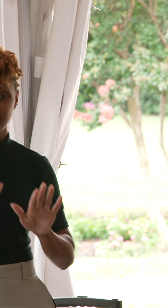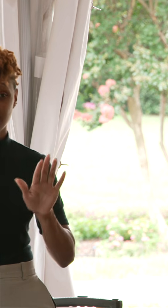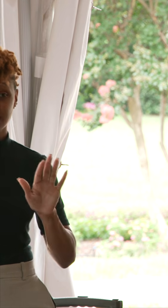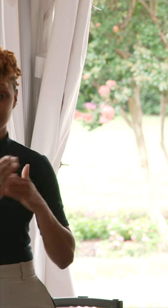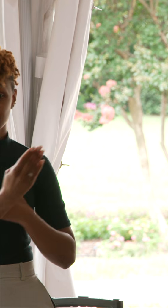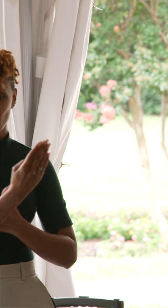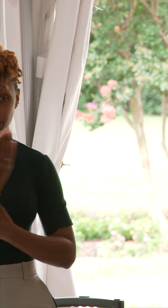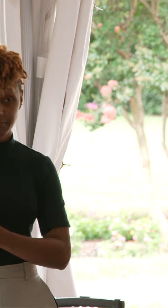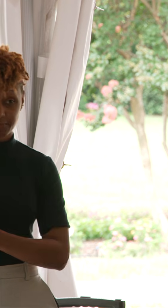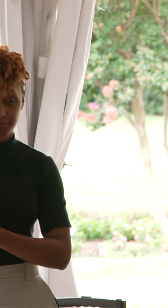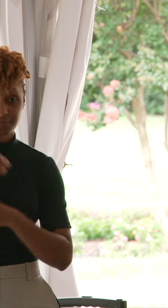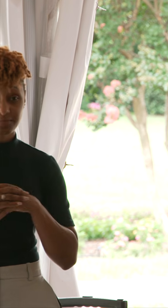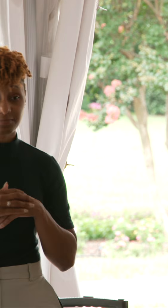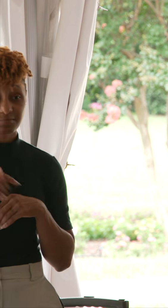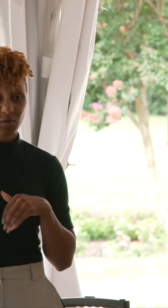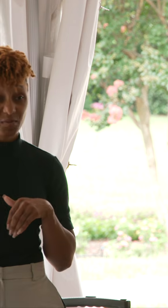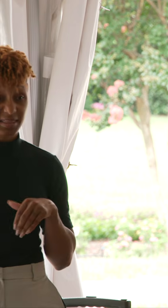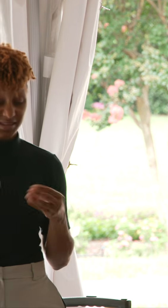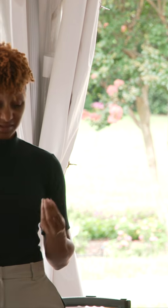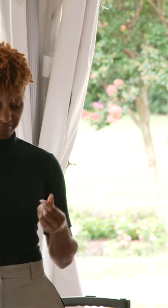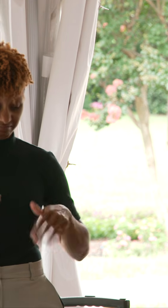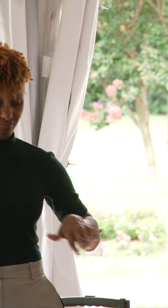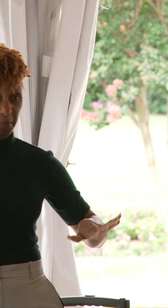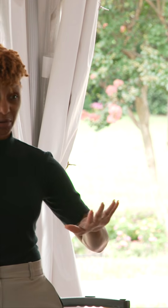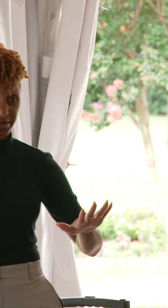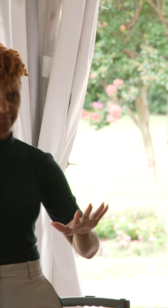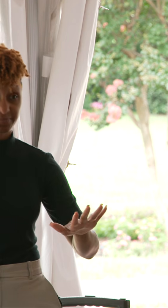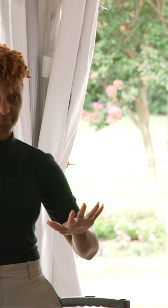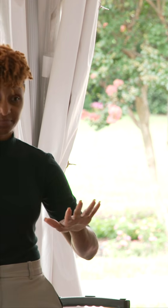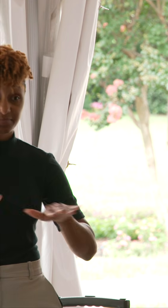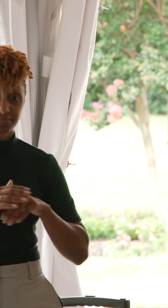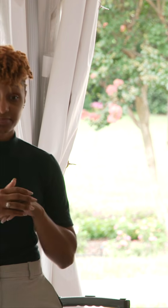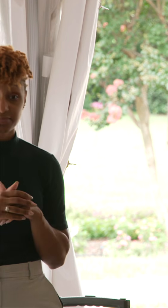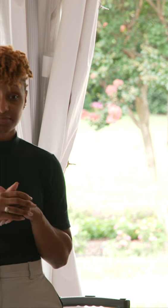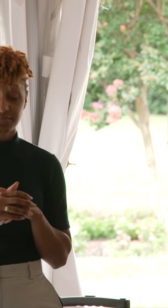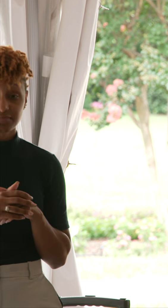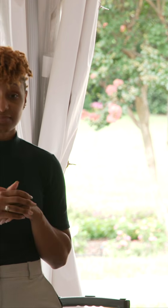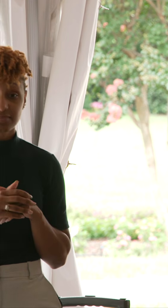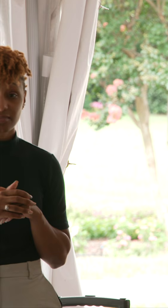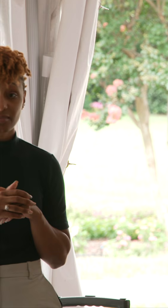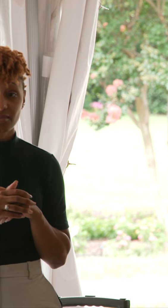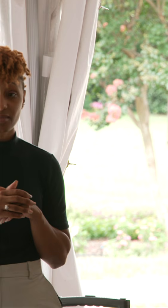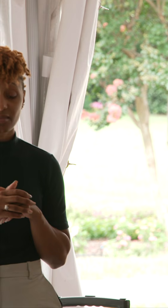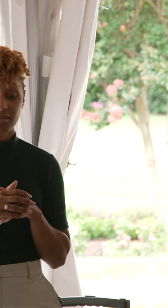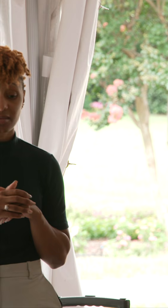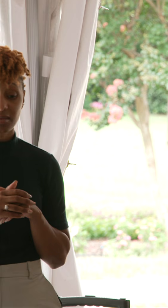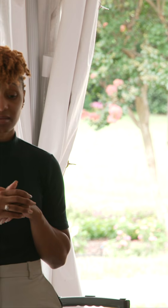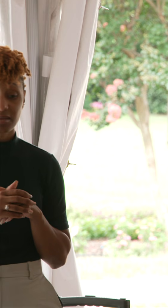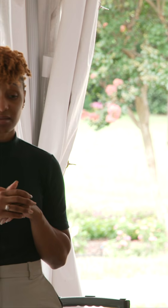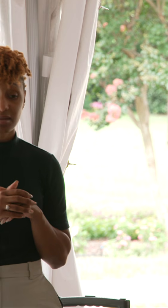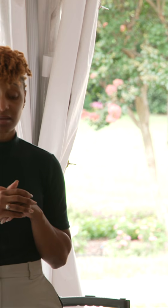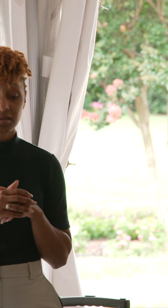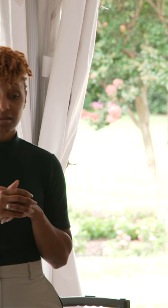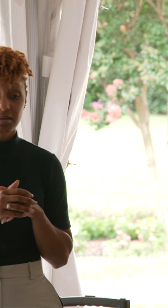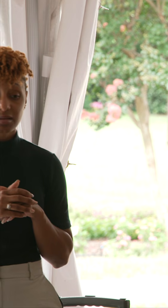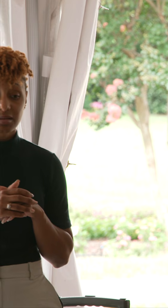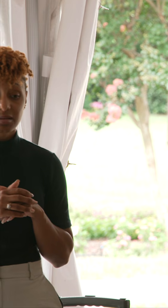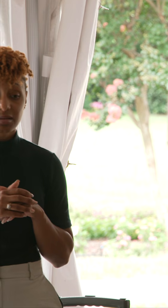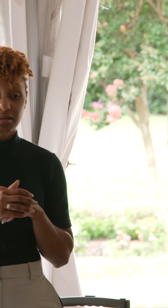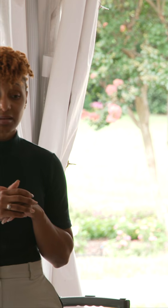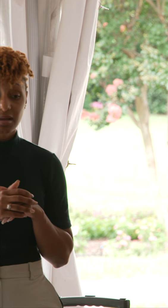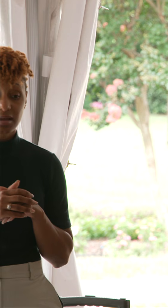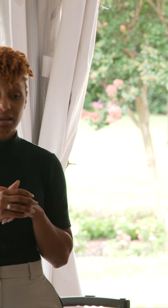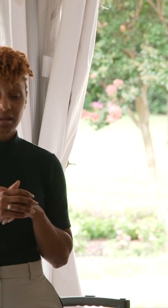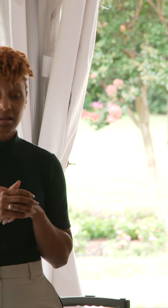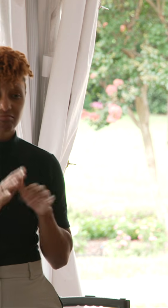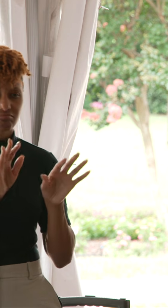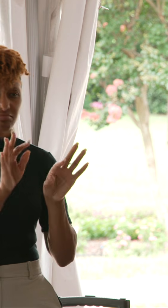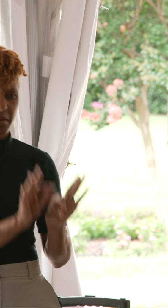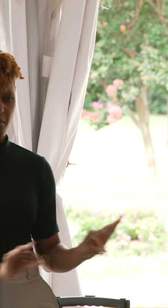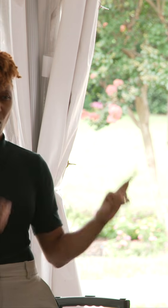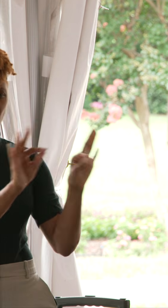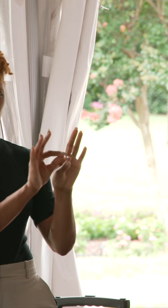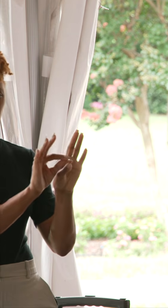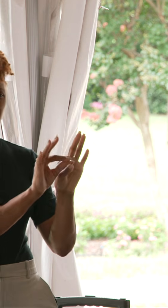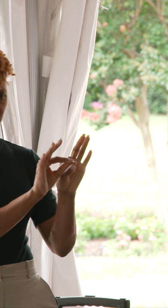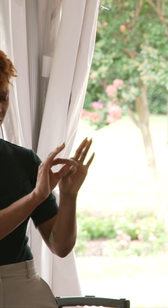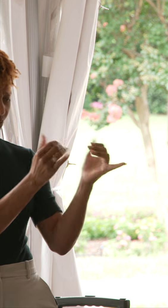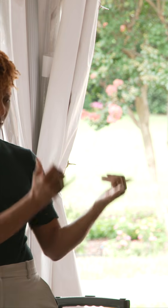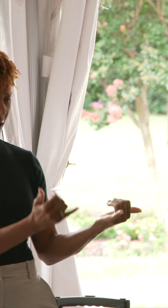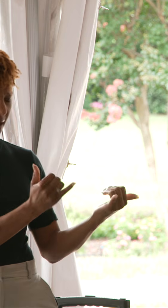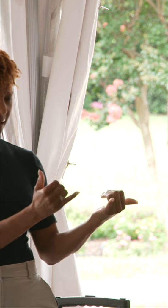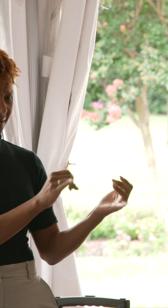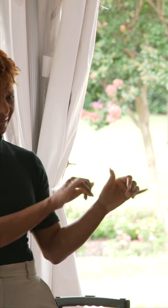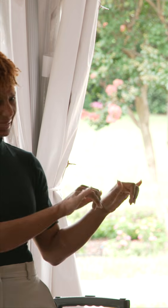on these hallowed grounds that is just as significant today as they were in 1979.